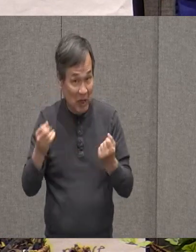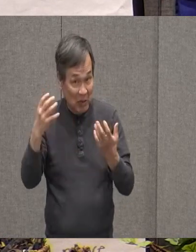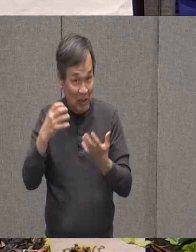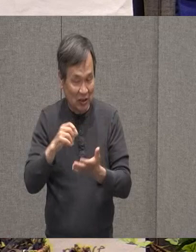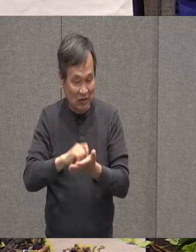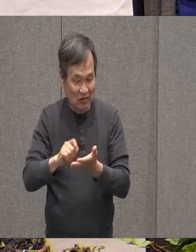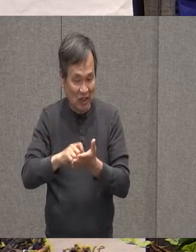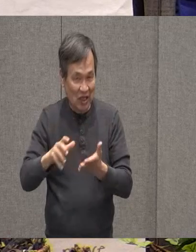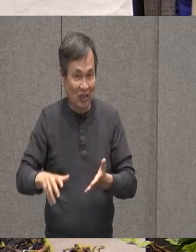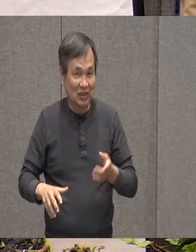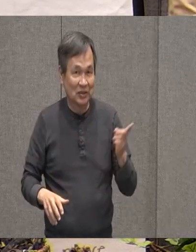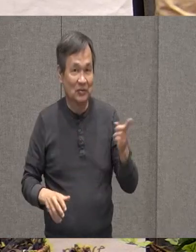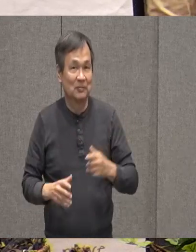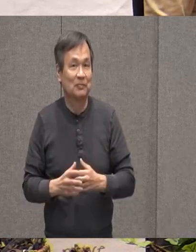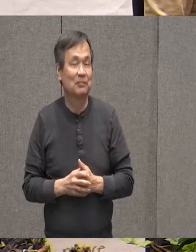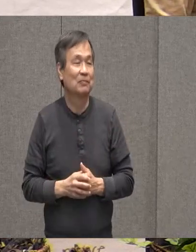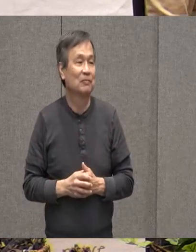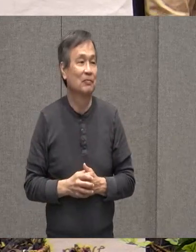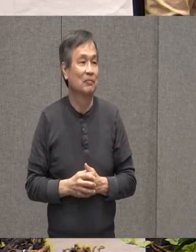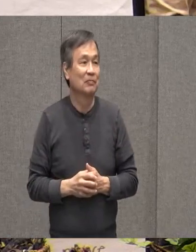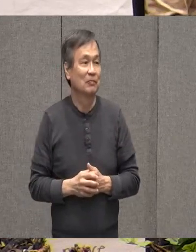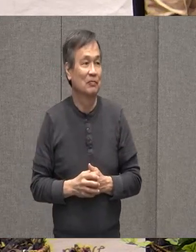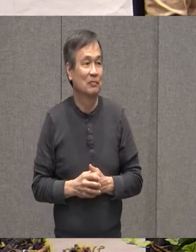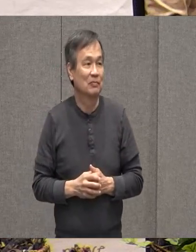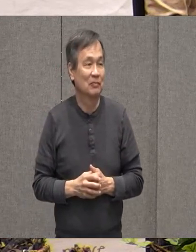This much, how would we read this number?